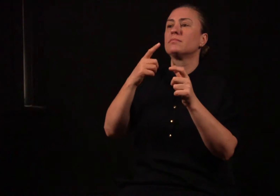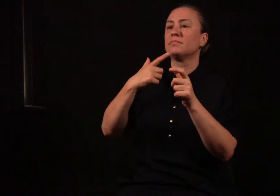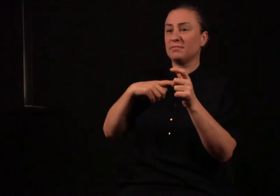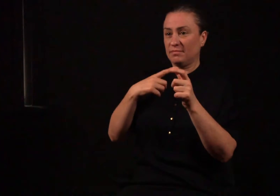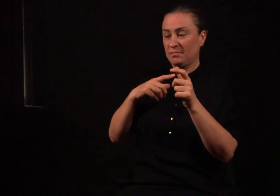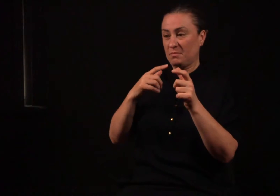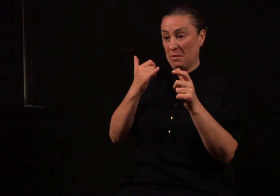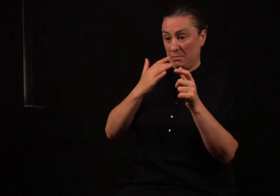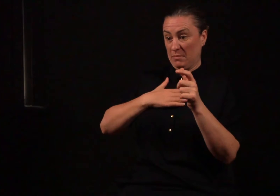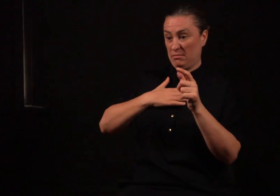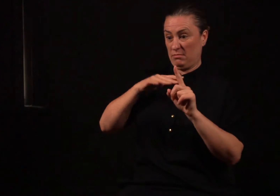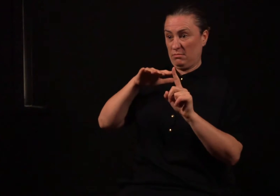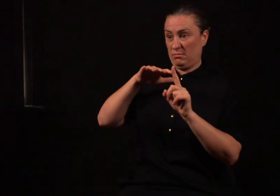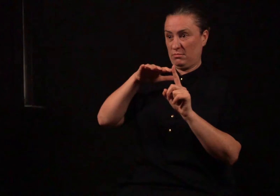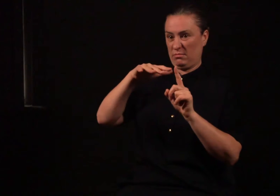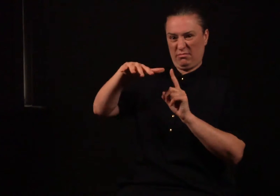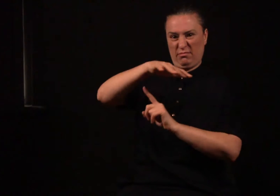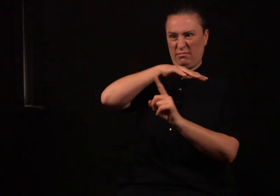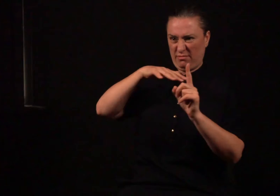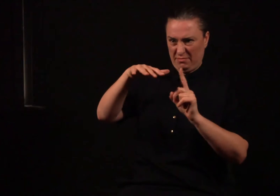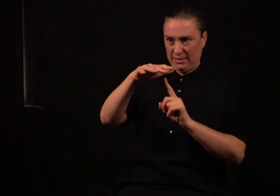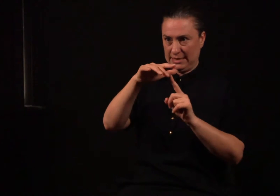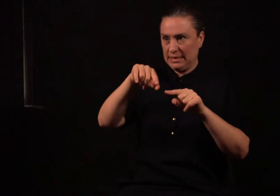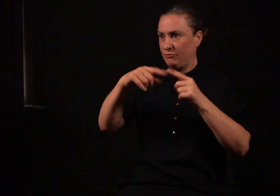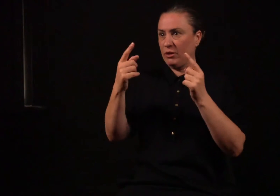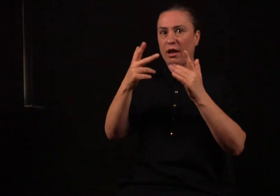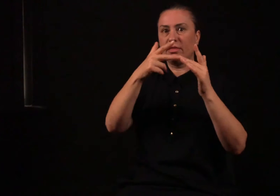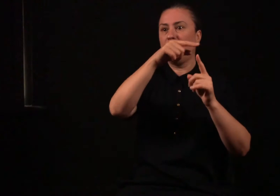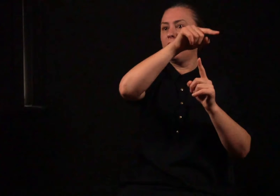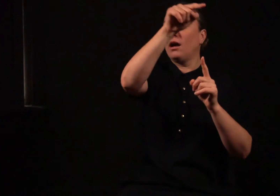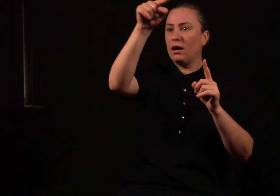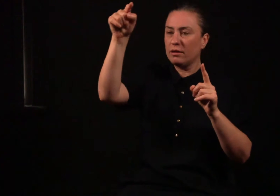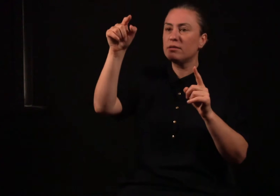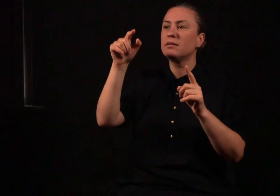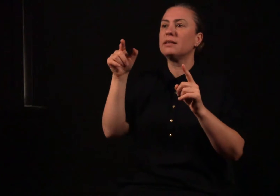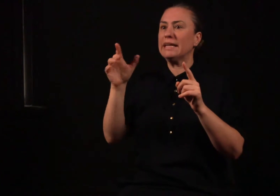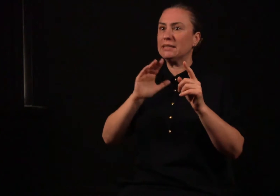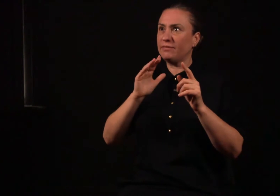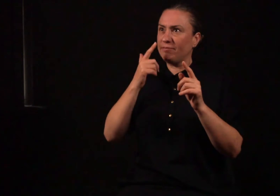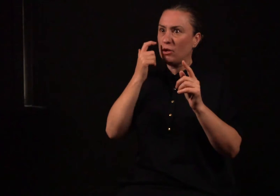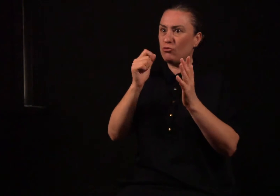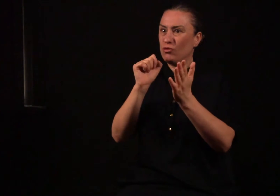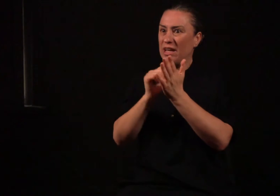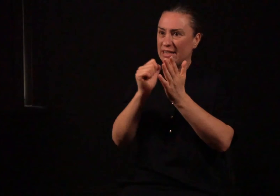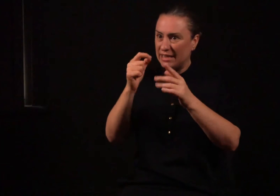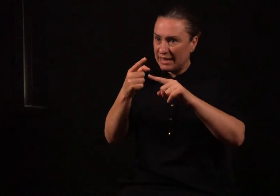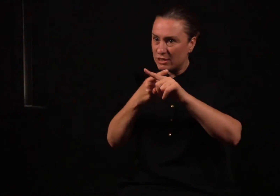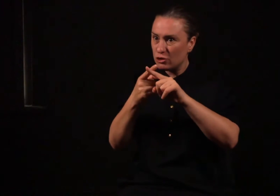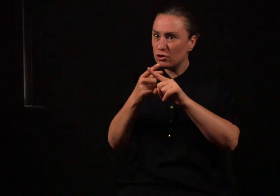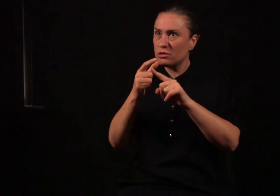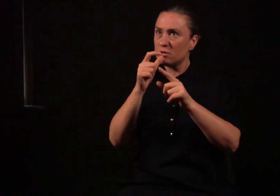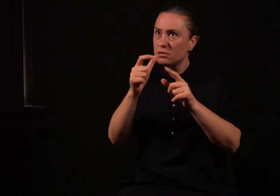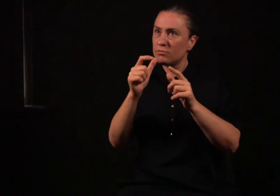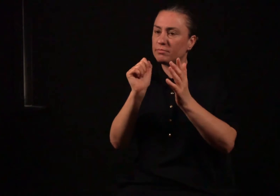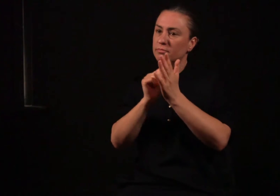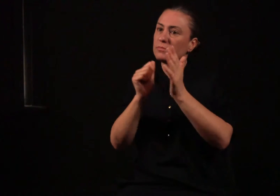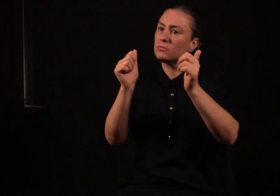what would be the right English terminology they'll use. Perhaps the context of my work is different to other areas they've worked in before,